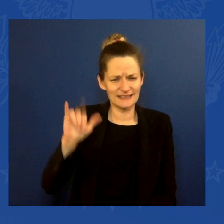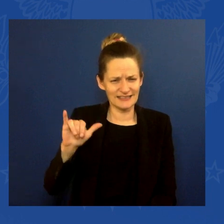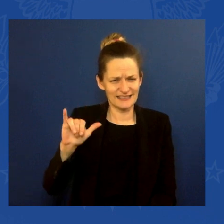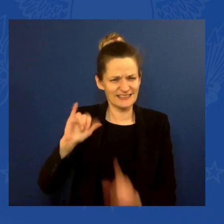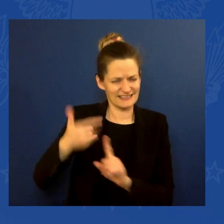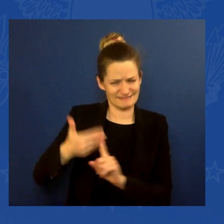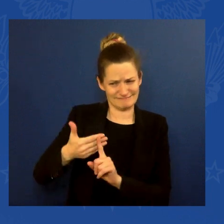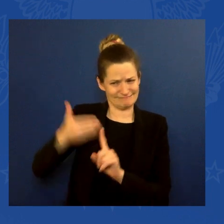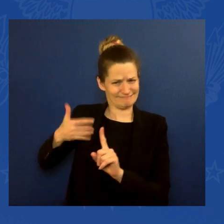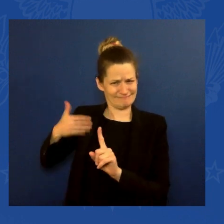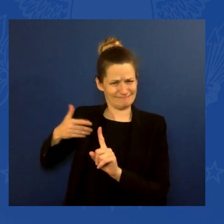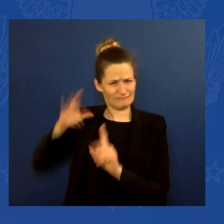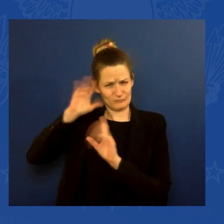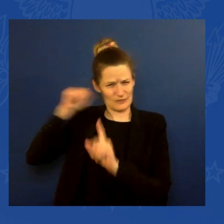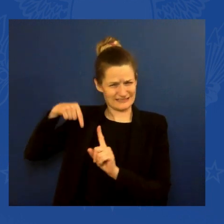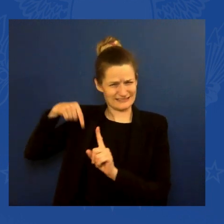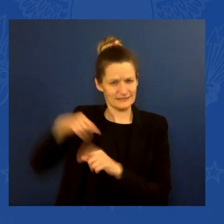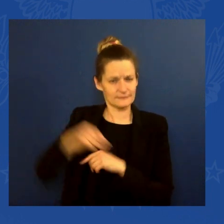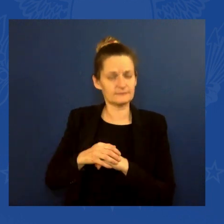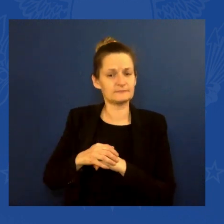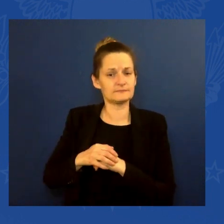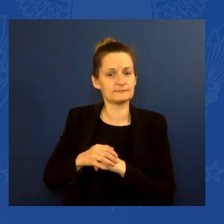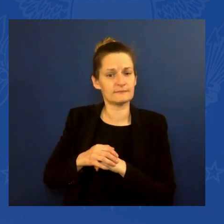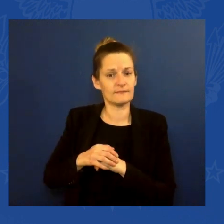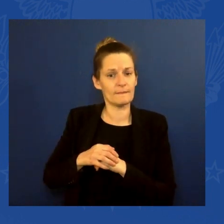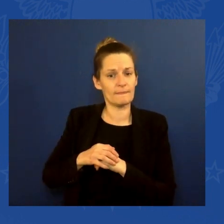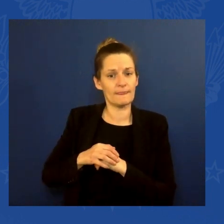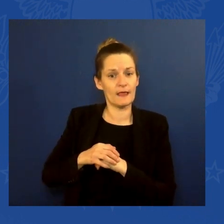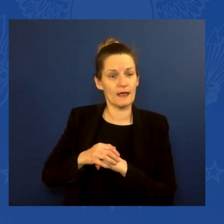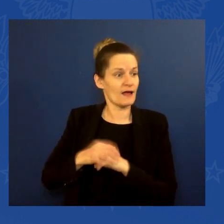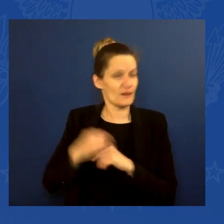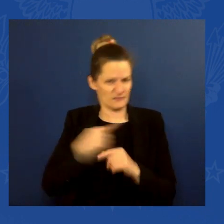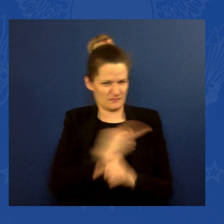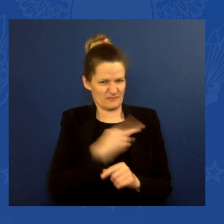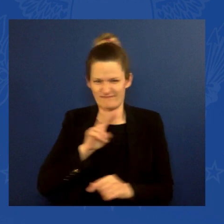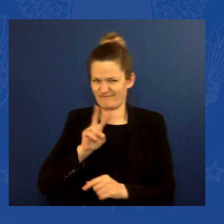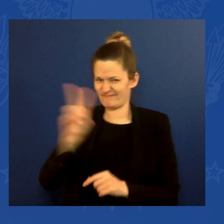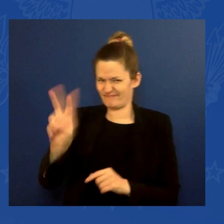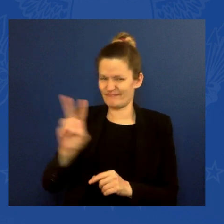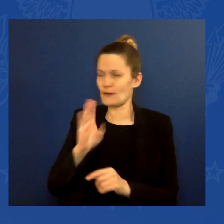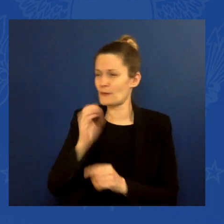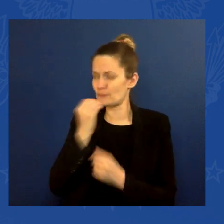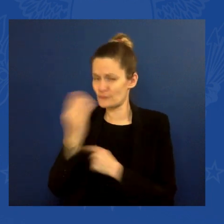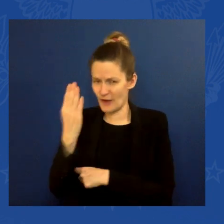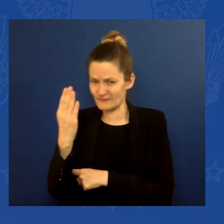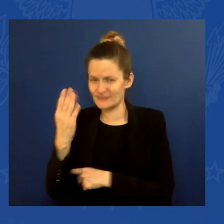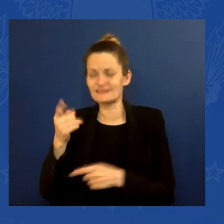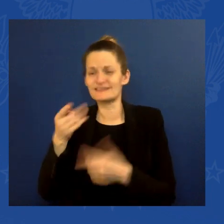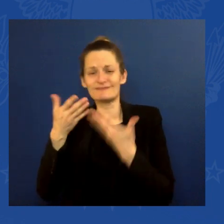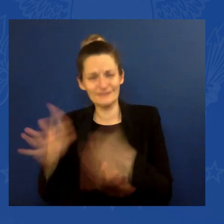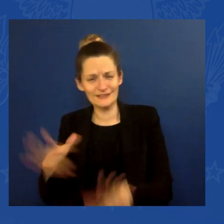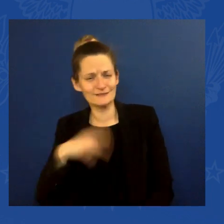to meet with Barack, which was the usual deal, which will -- and he turned to Barack after --